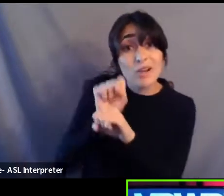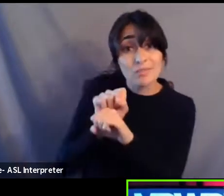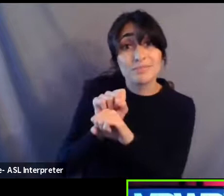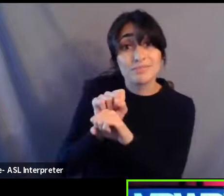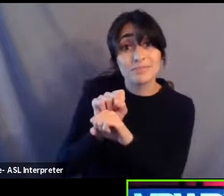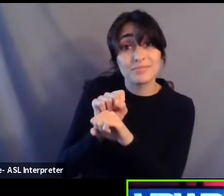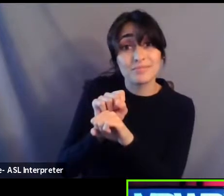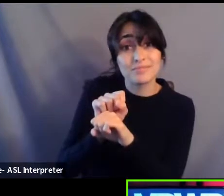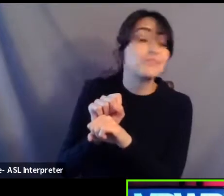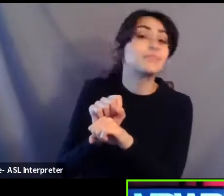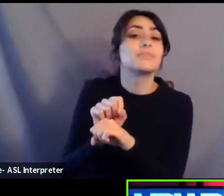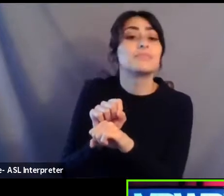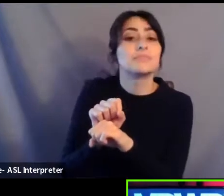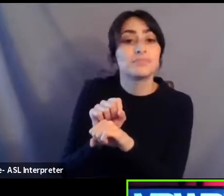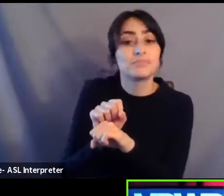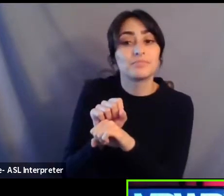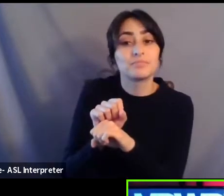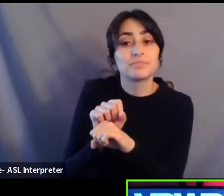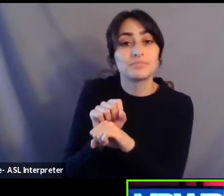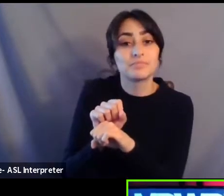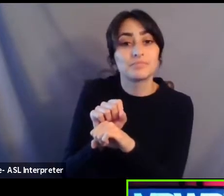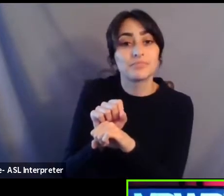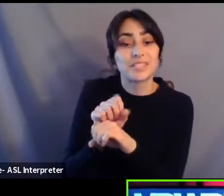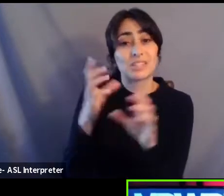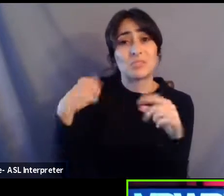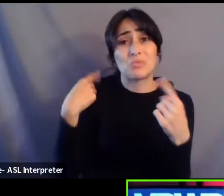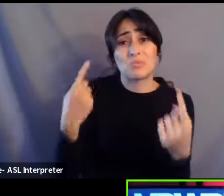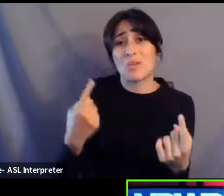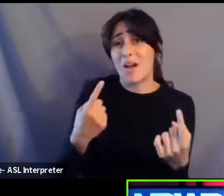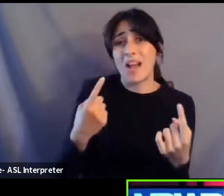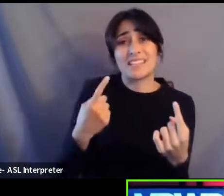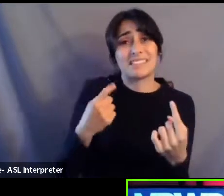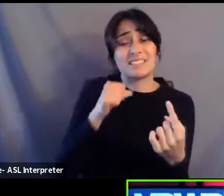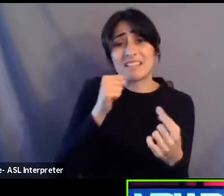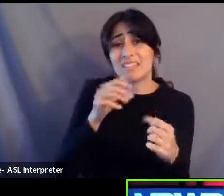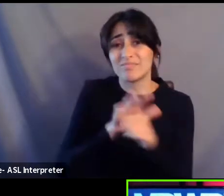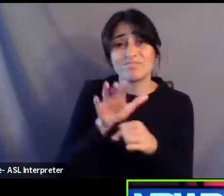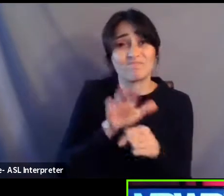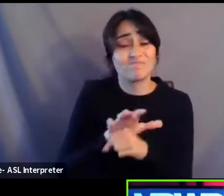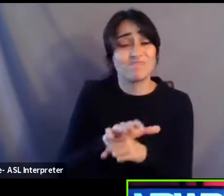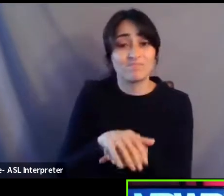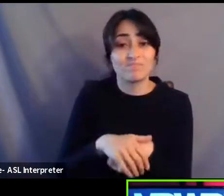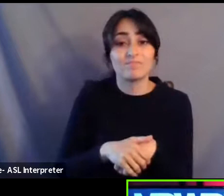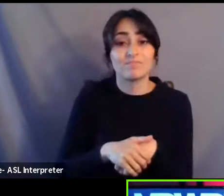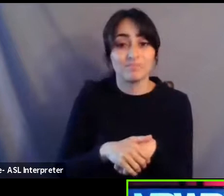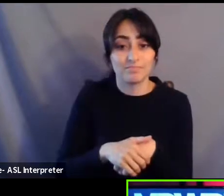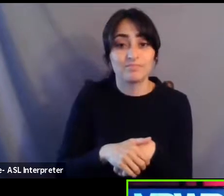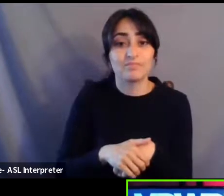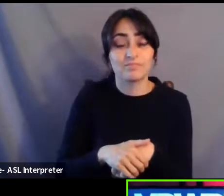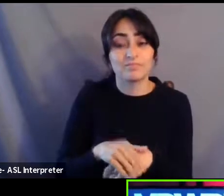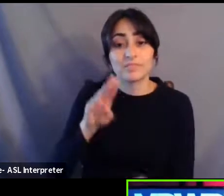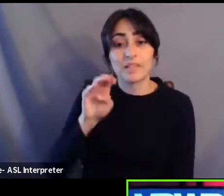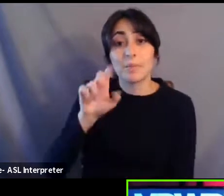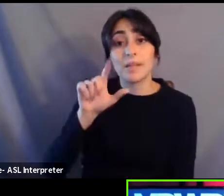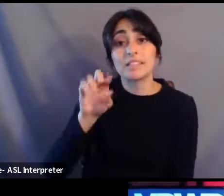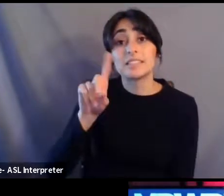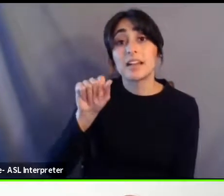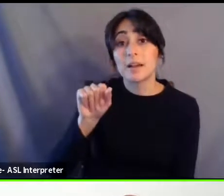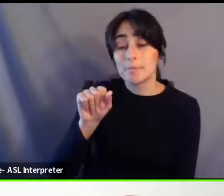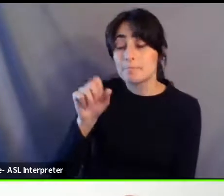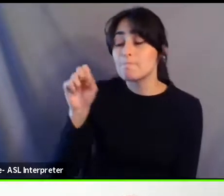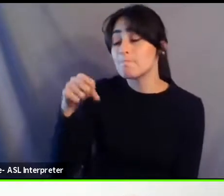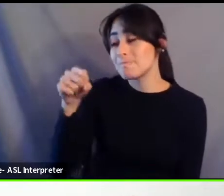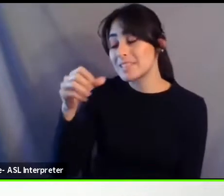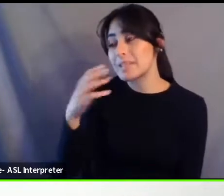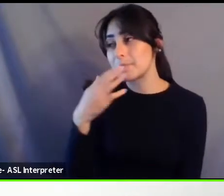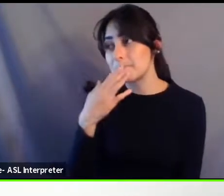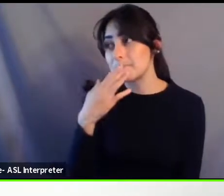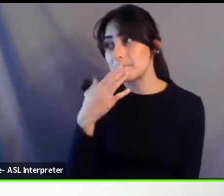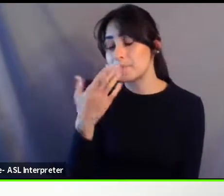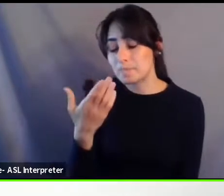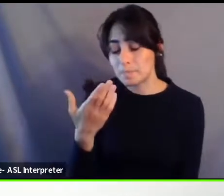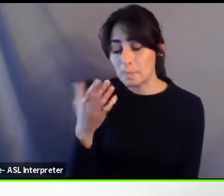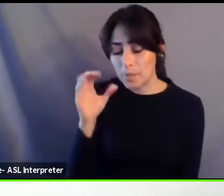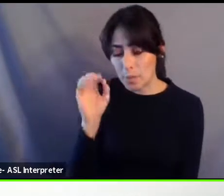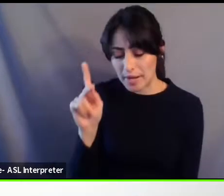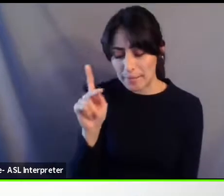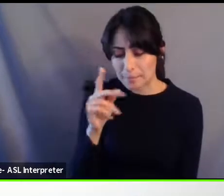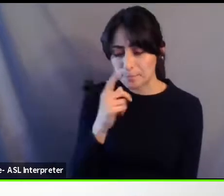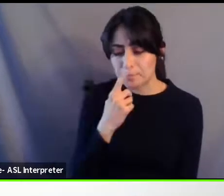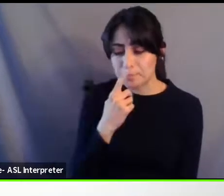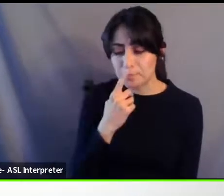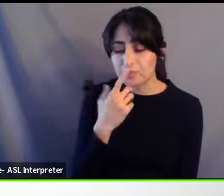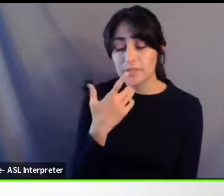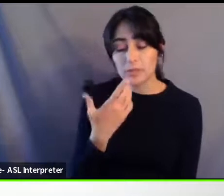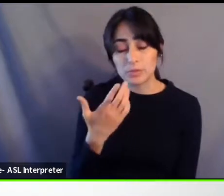to be jobs. It is not happening fast enough. MELINDA EPLER: Yeah. And in terms of social